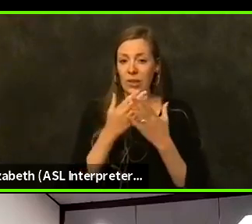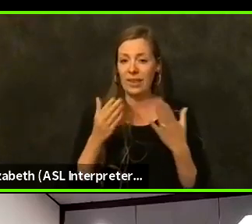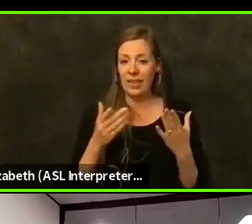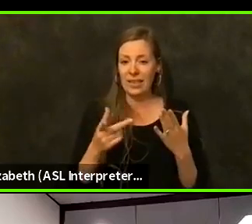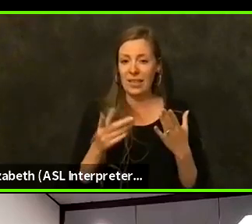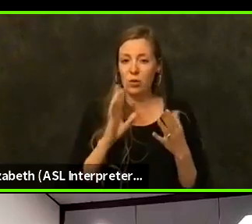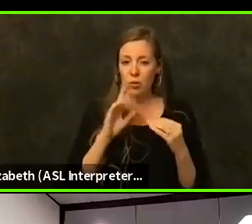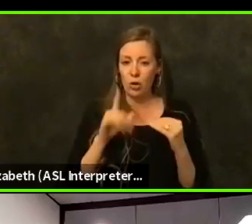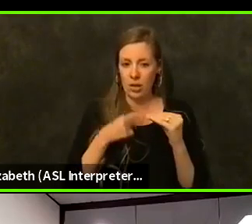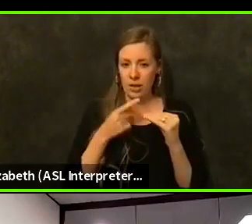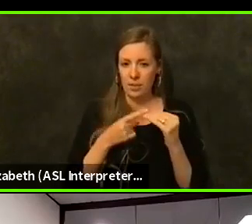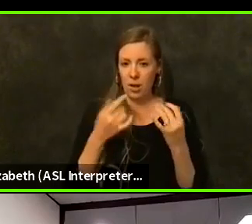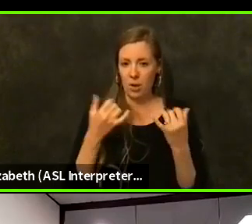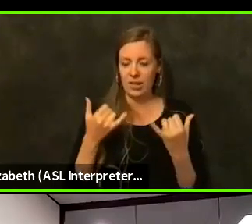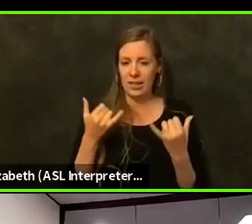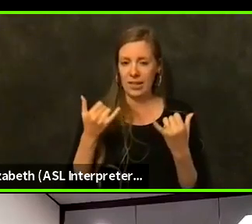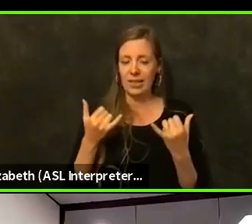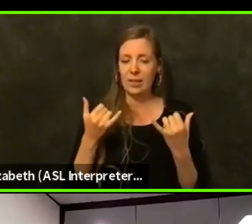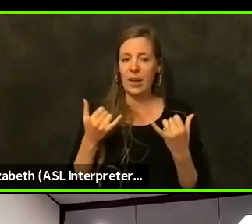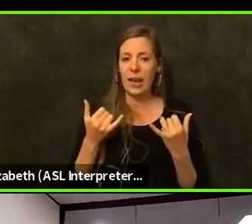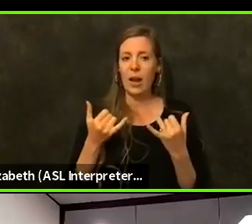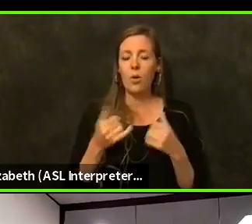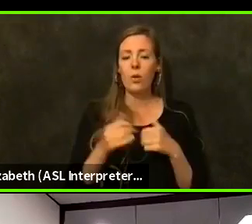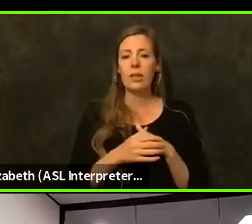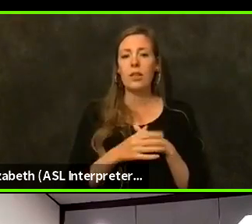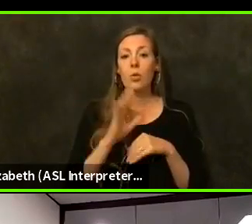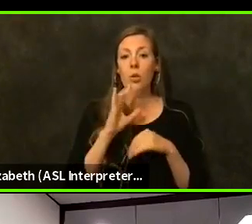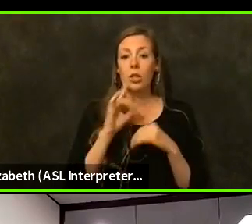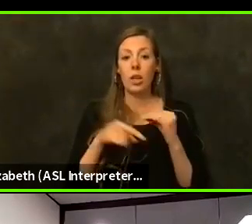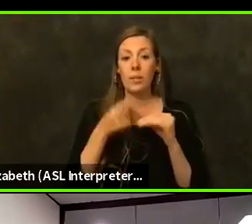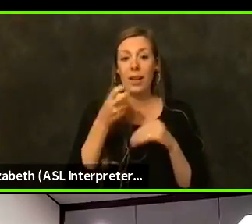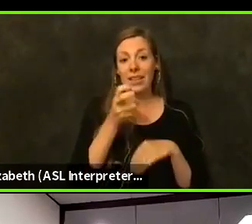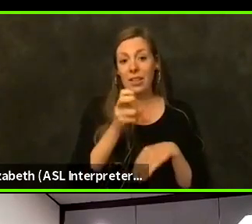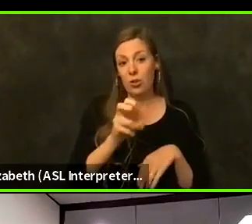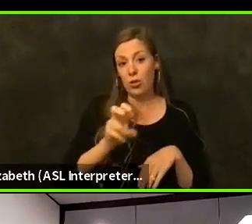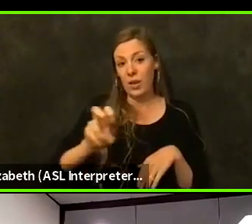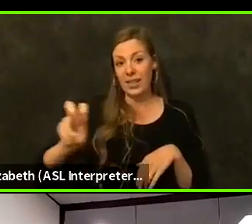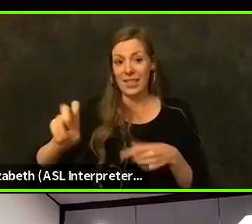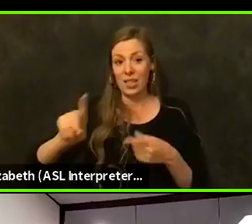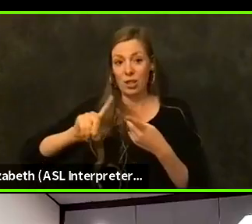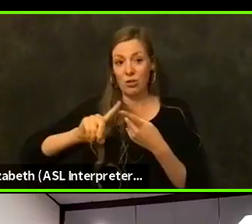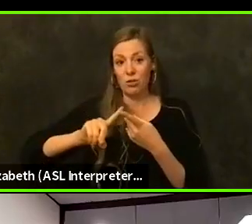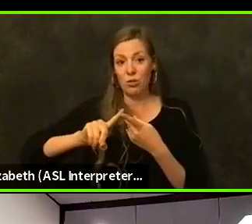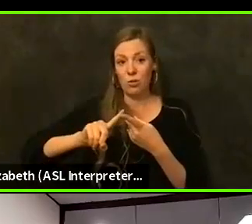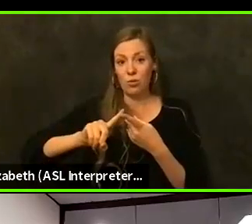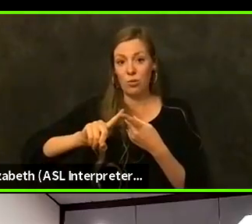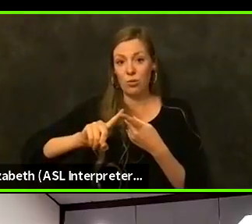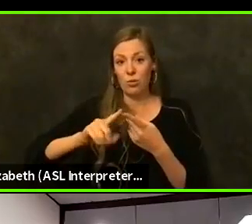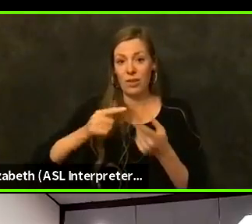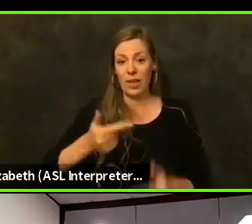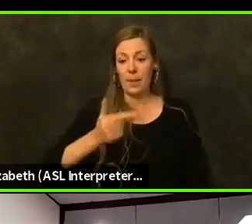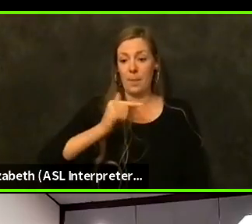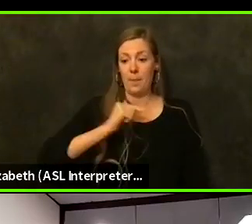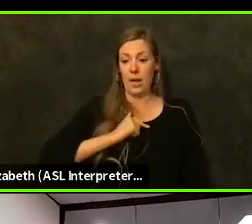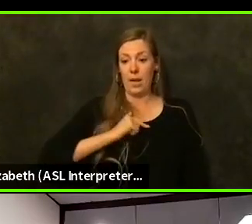And in this case, it has to do with the transition to the might turn dotcom site.